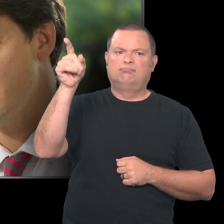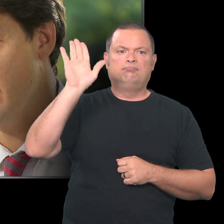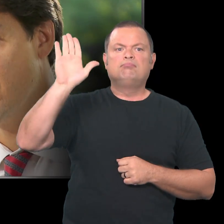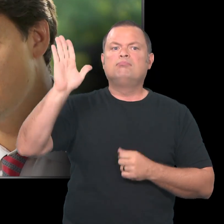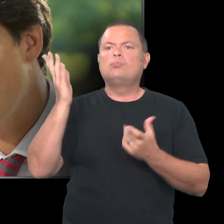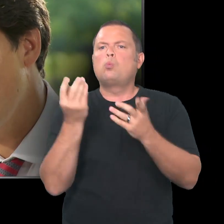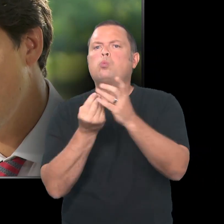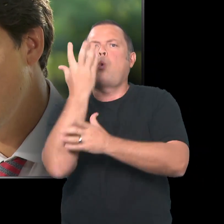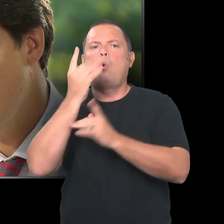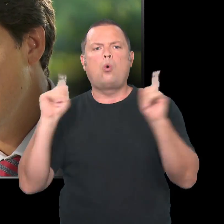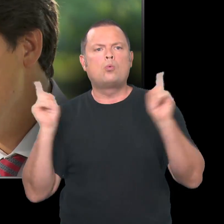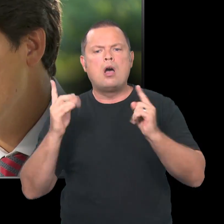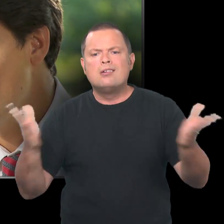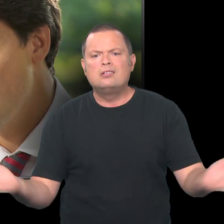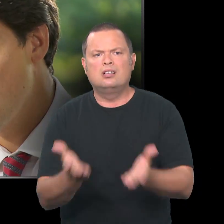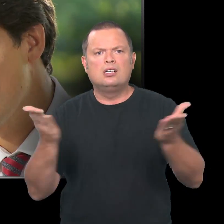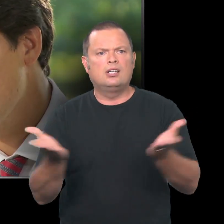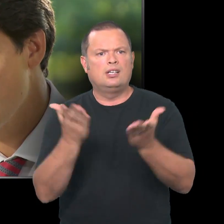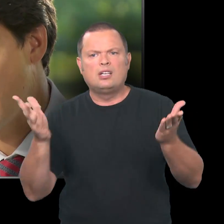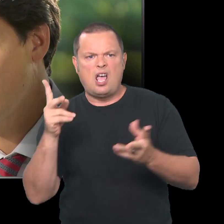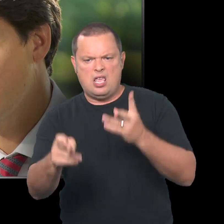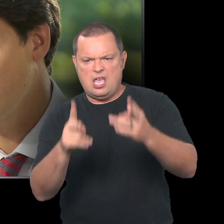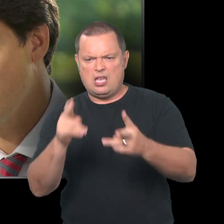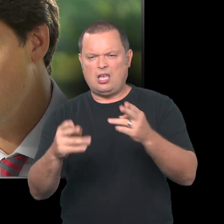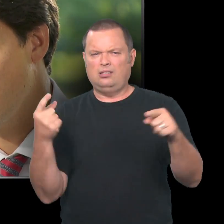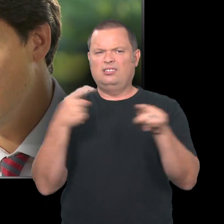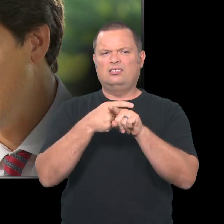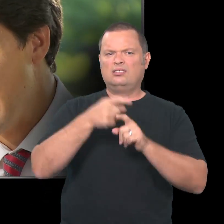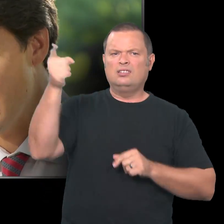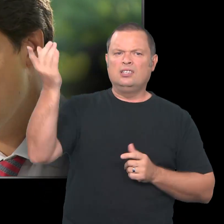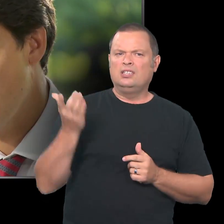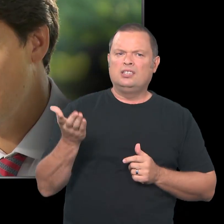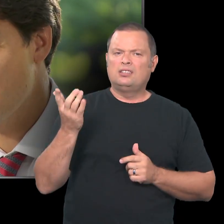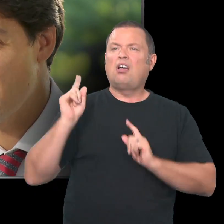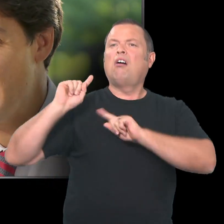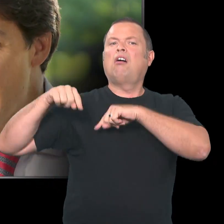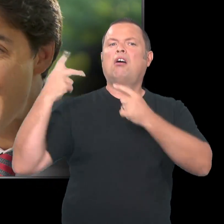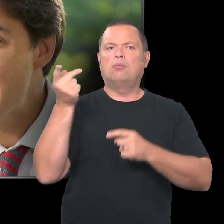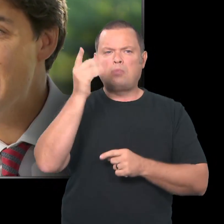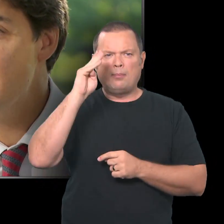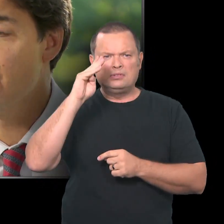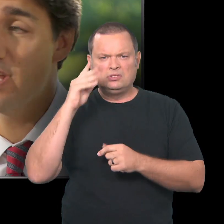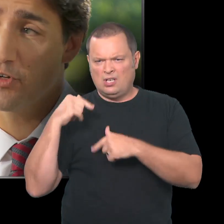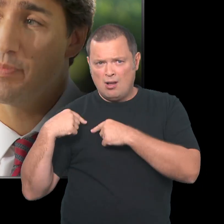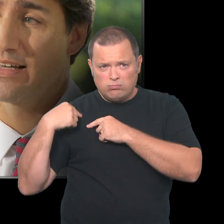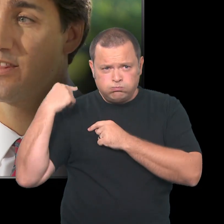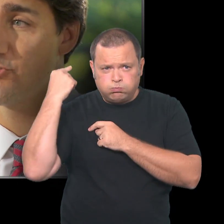and that doesn't work, because he has been unable to create growth. He has the worst record on growth